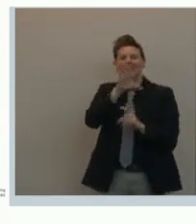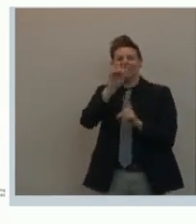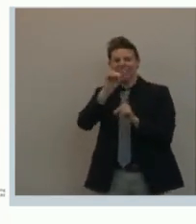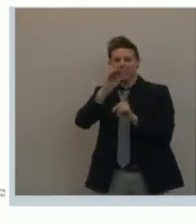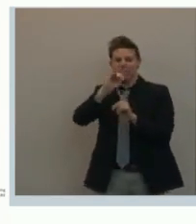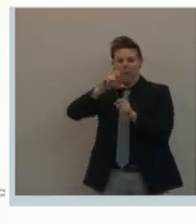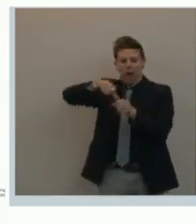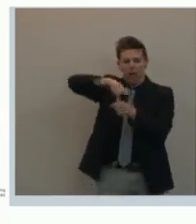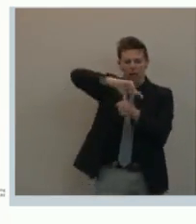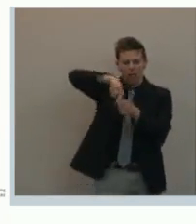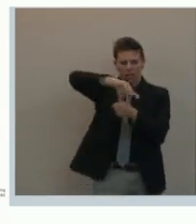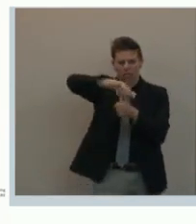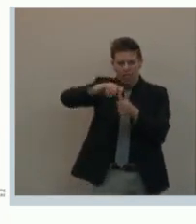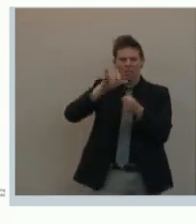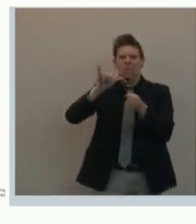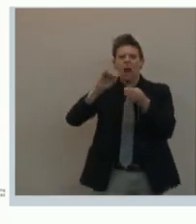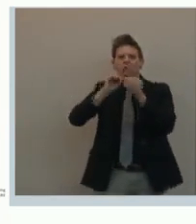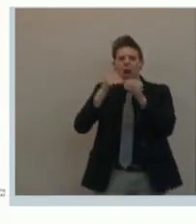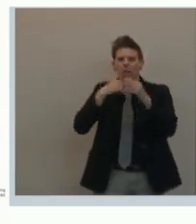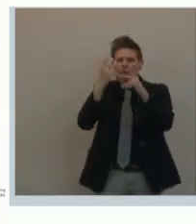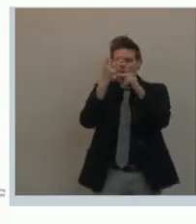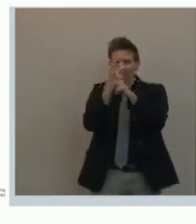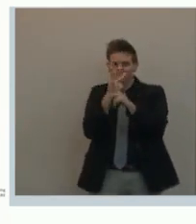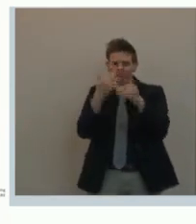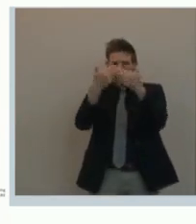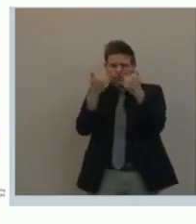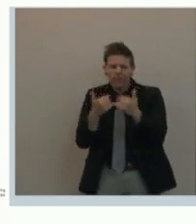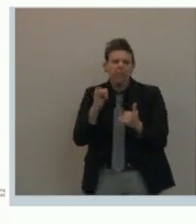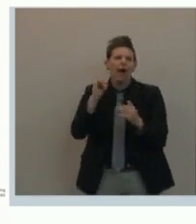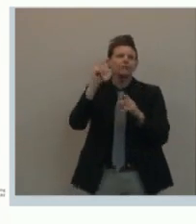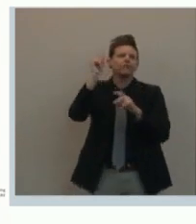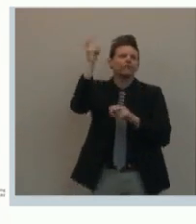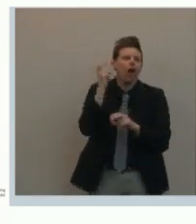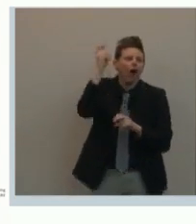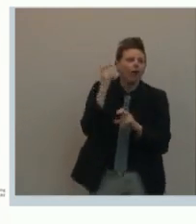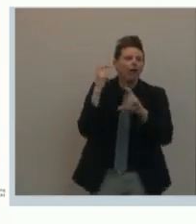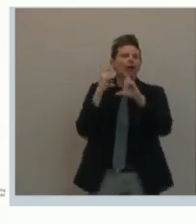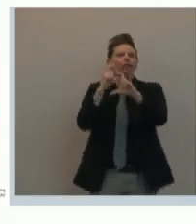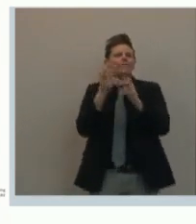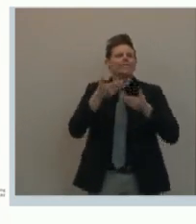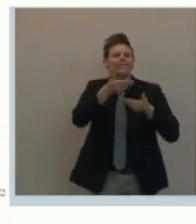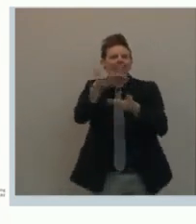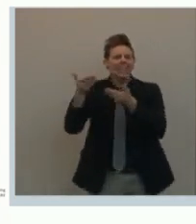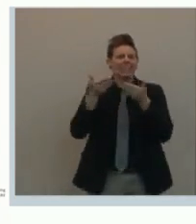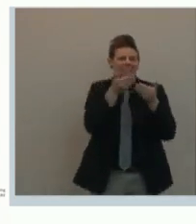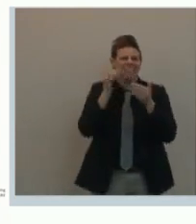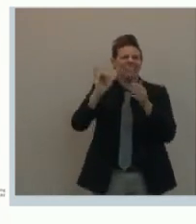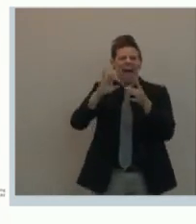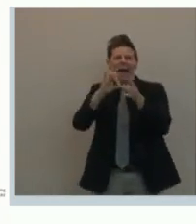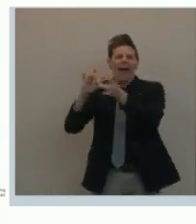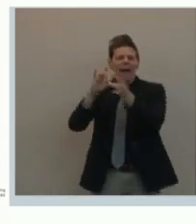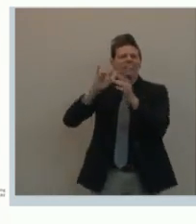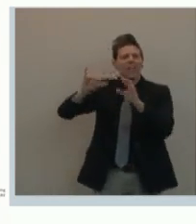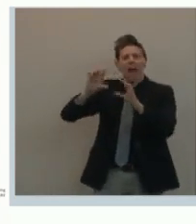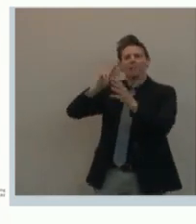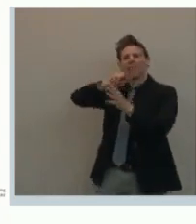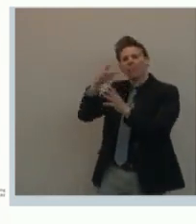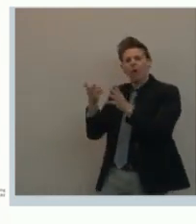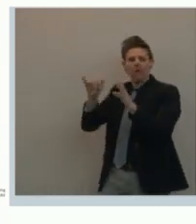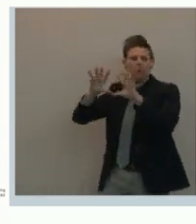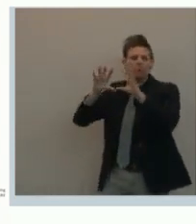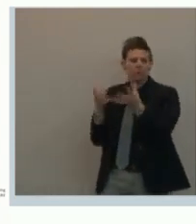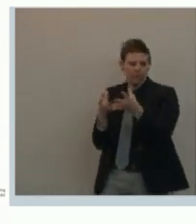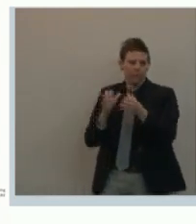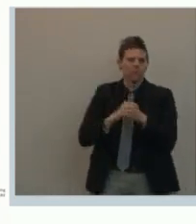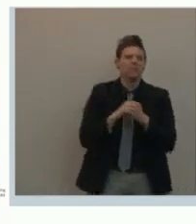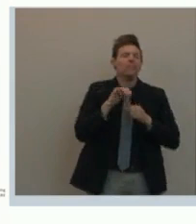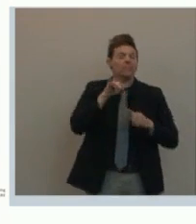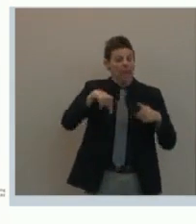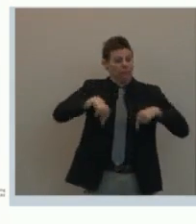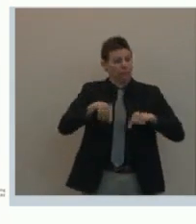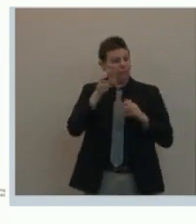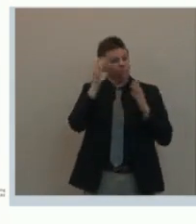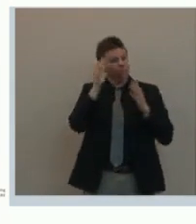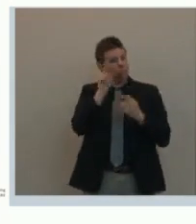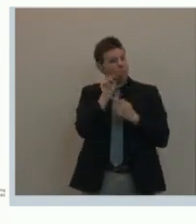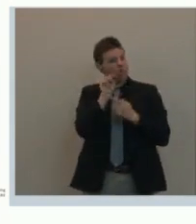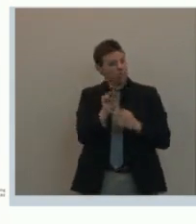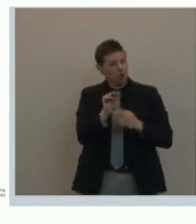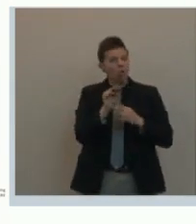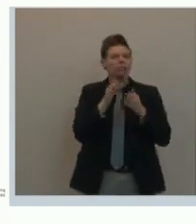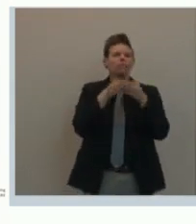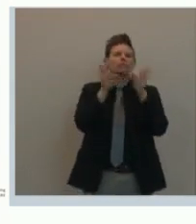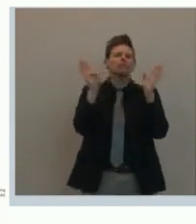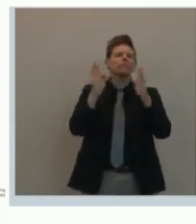WE DECIDED TO GO WITH THE MEAN, WE TOOK OUT ANY CELL PHONE THAT MOVED MORE THAN 50 MILES TO SELECTIVELY REMOVE THE SUPPLY CHAIN AND TRUCK TRANSPORTATION, DELIVERY TRANSPORTATION IN THE